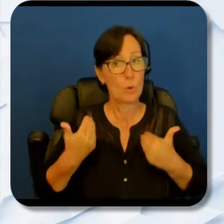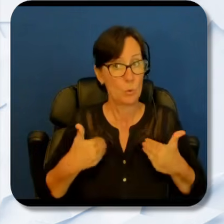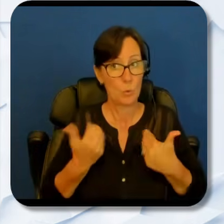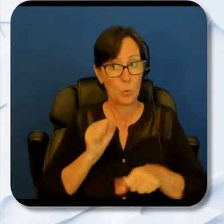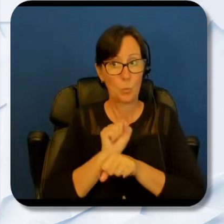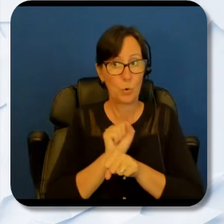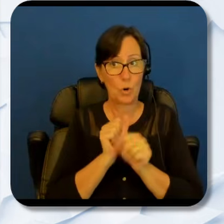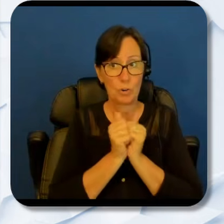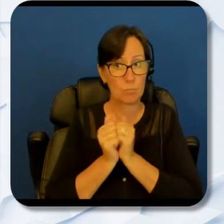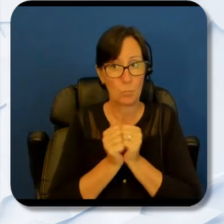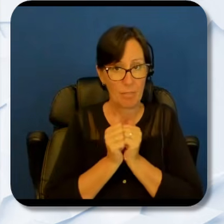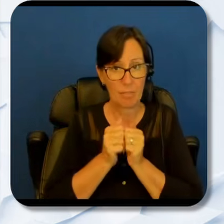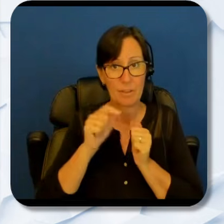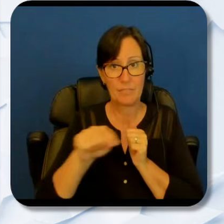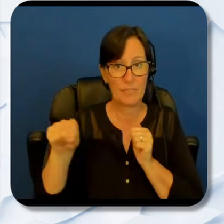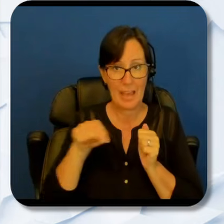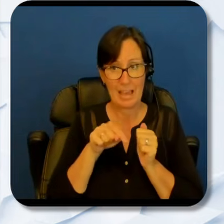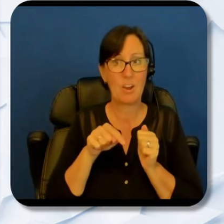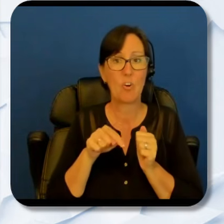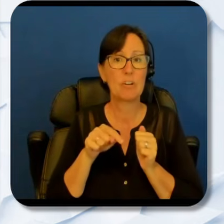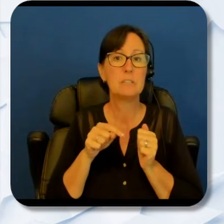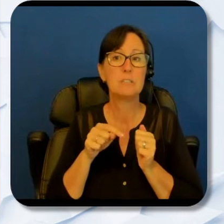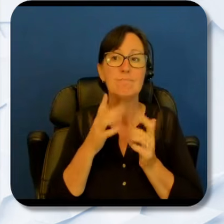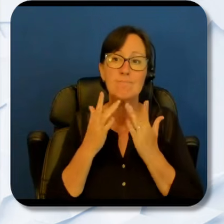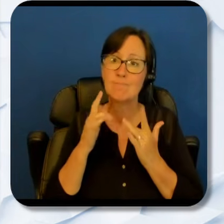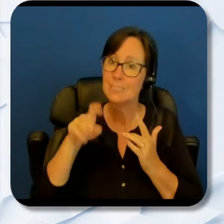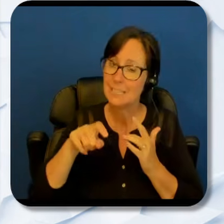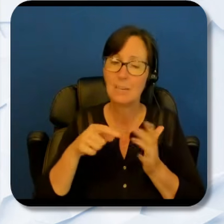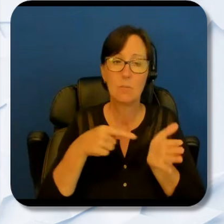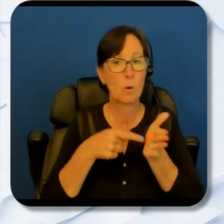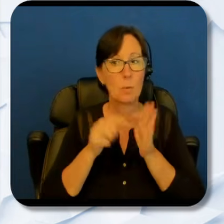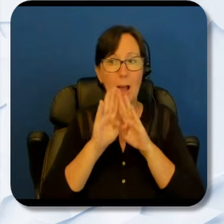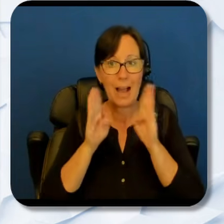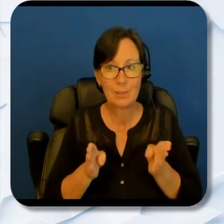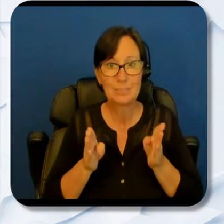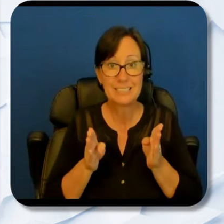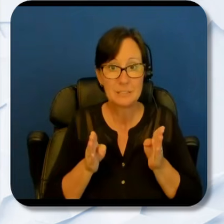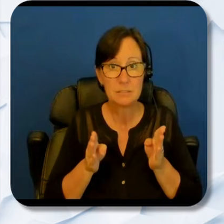They are also in need, dire need, of affordable housing solutions within their own communities,